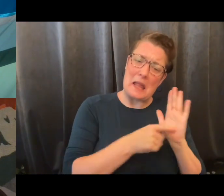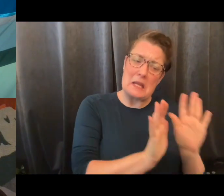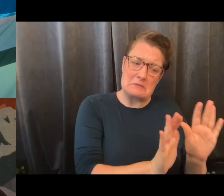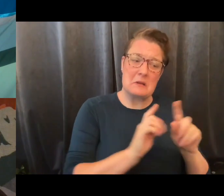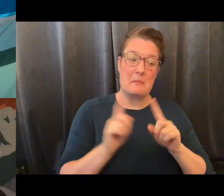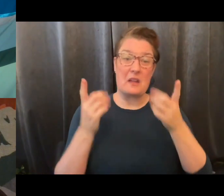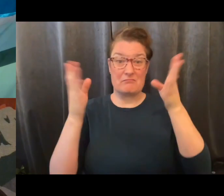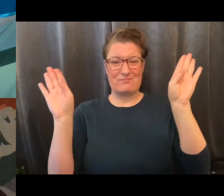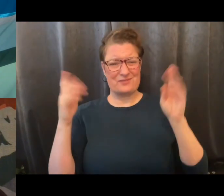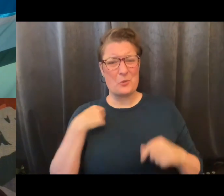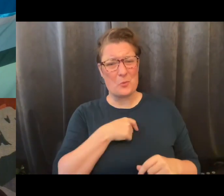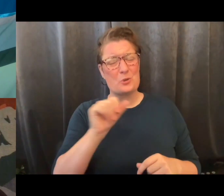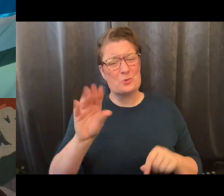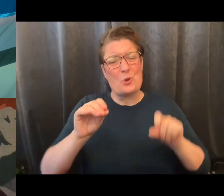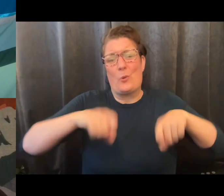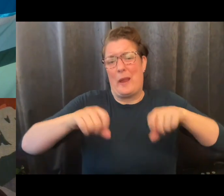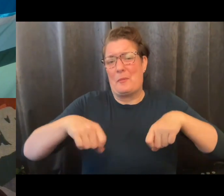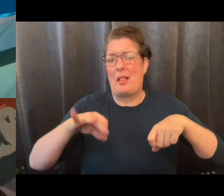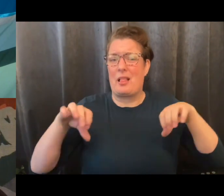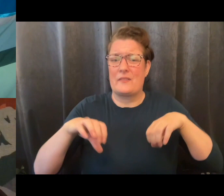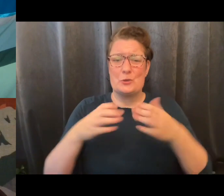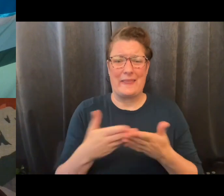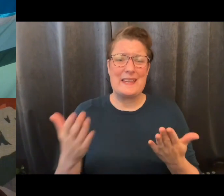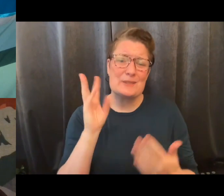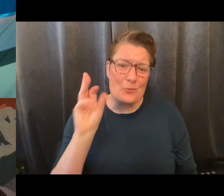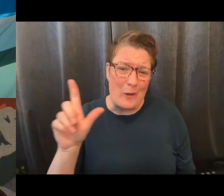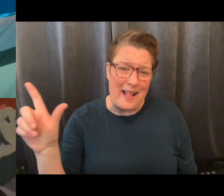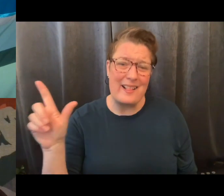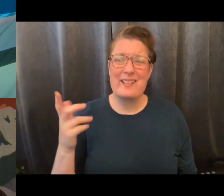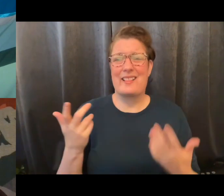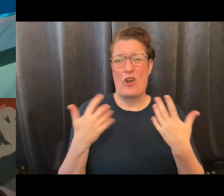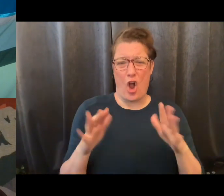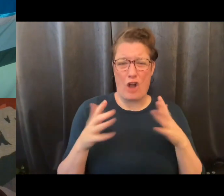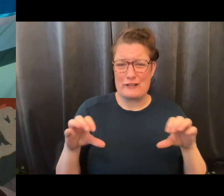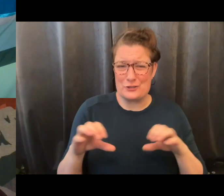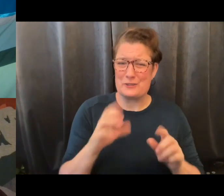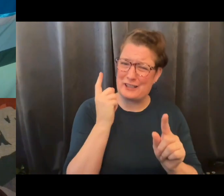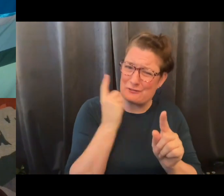doing it well and doing it right, and look at all the ways we're already doing it well and doing it right. And what are those ways?